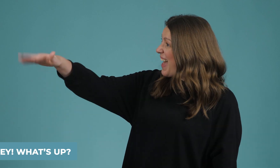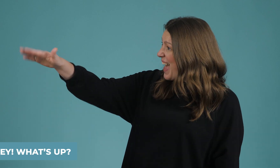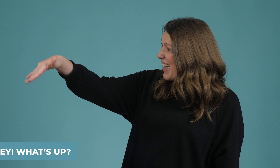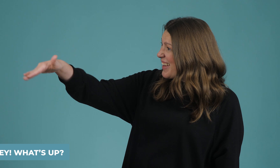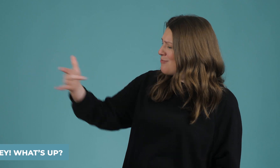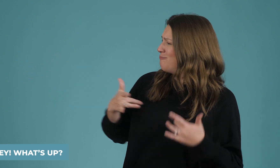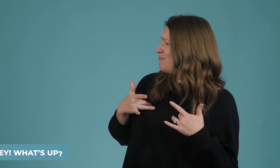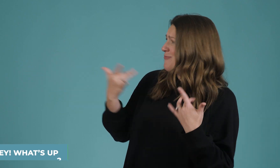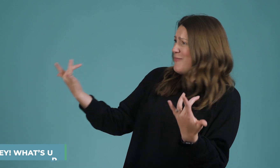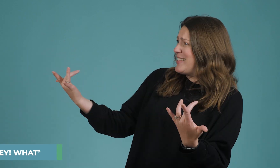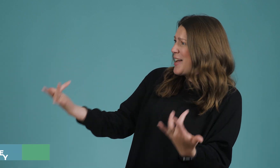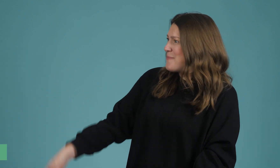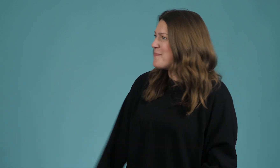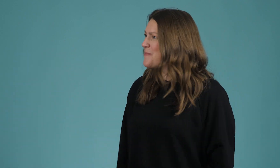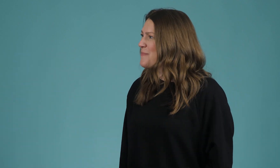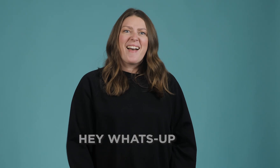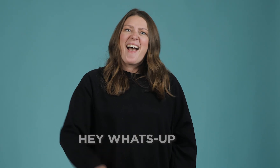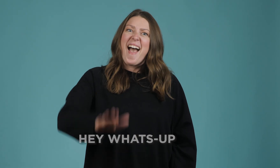Hey. What's up?